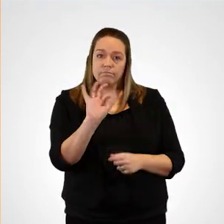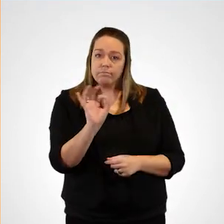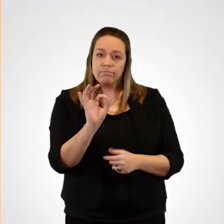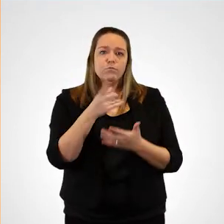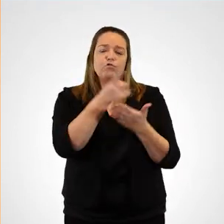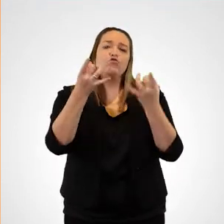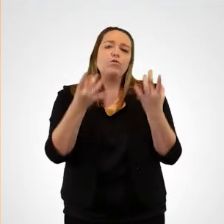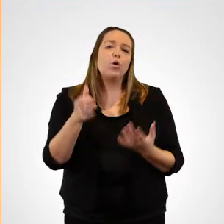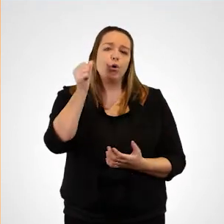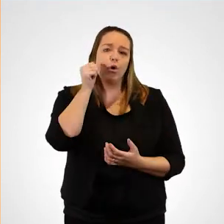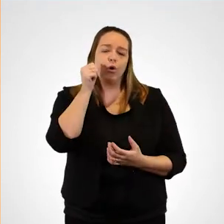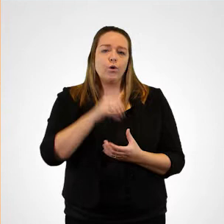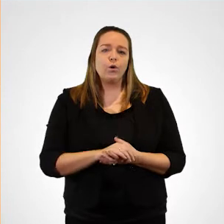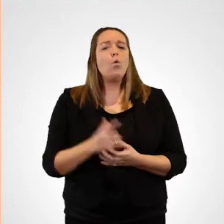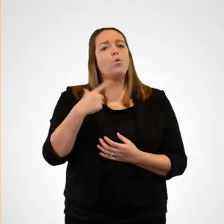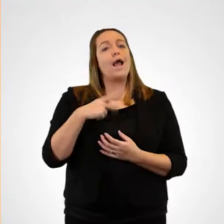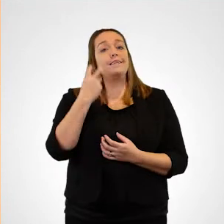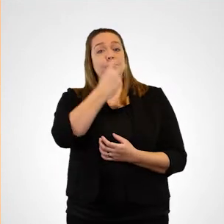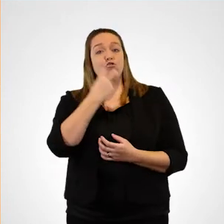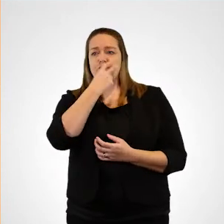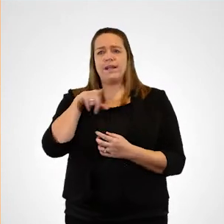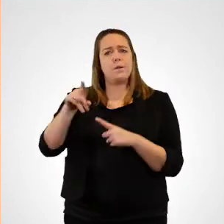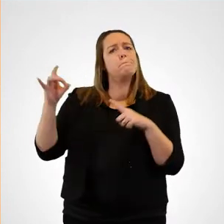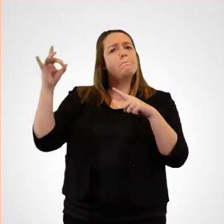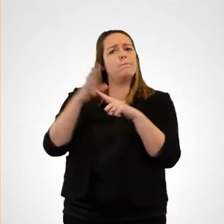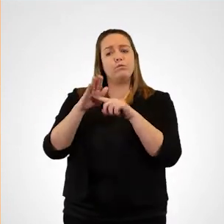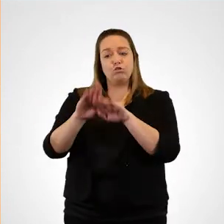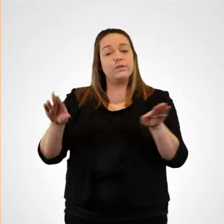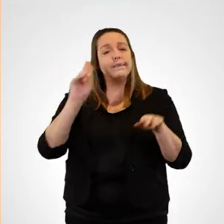Why might speechreading be particularly important for children who are deaf?